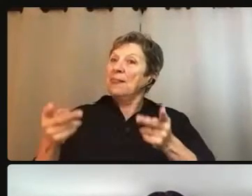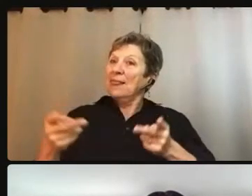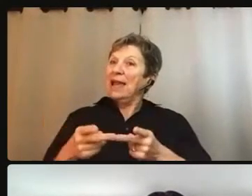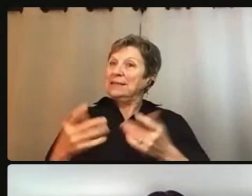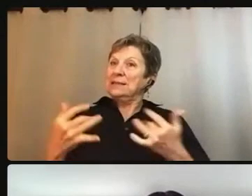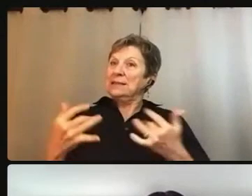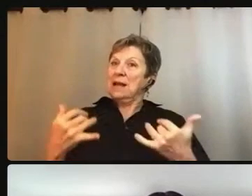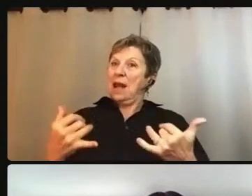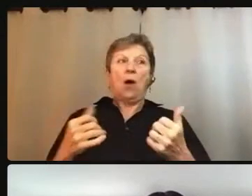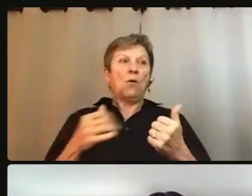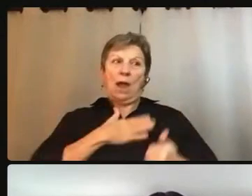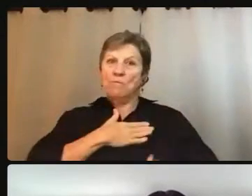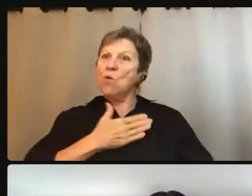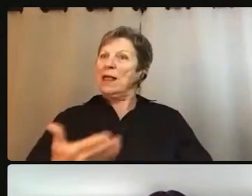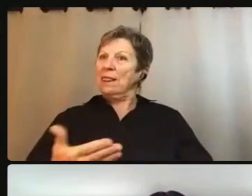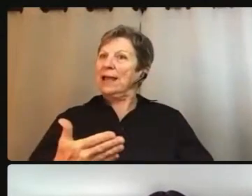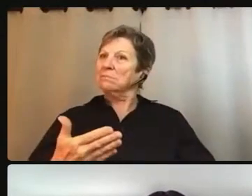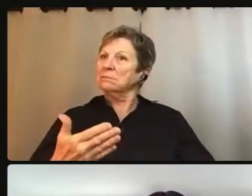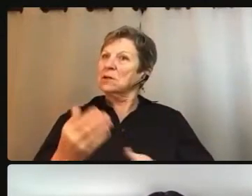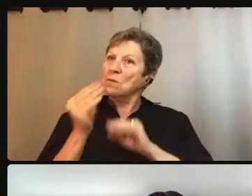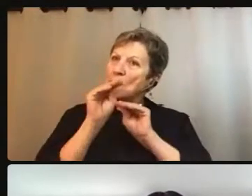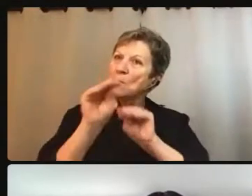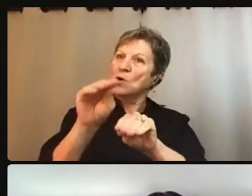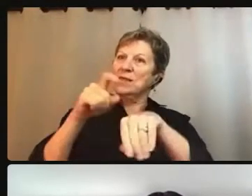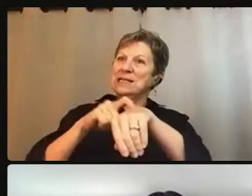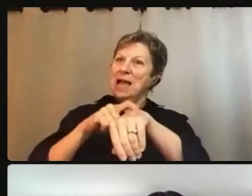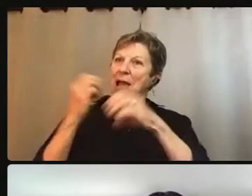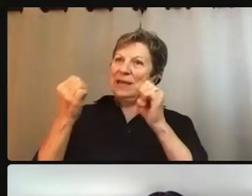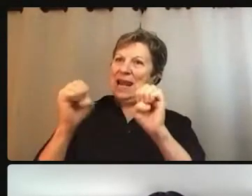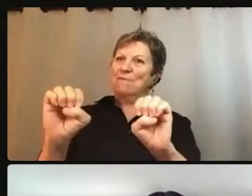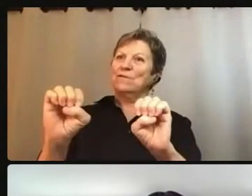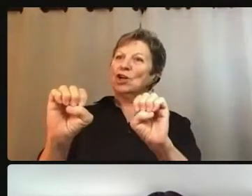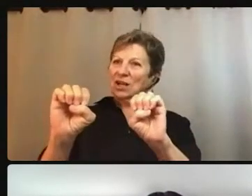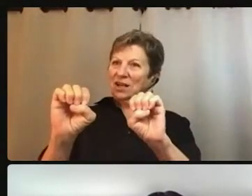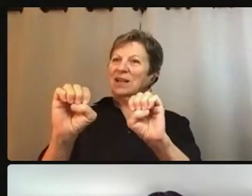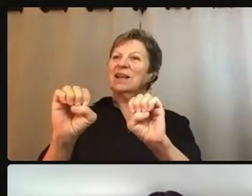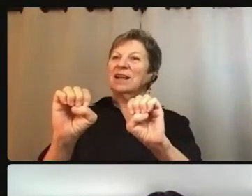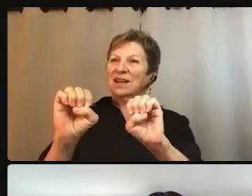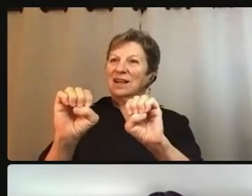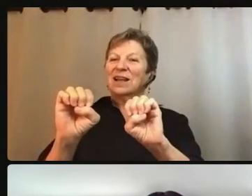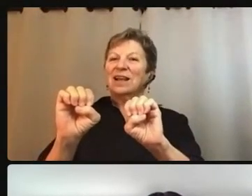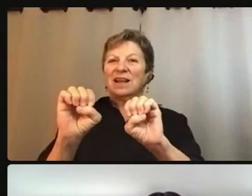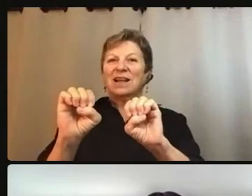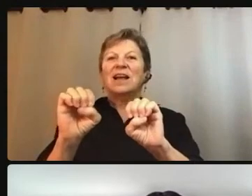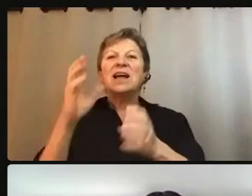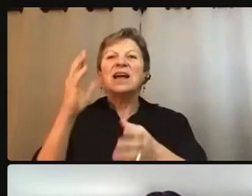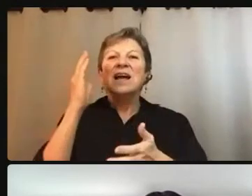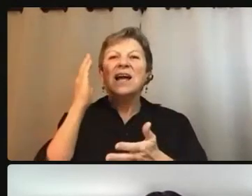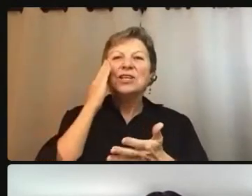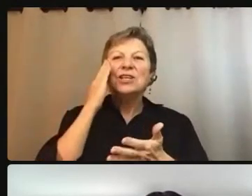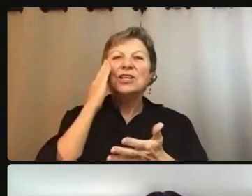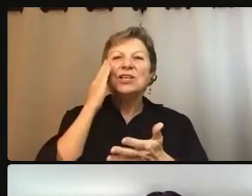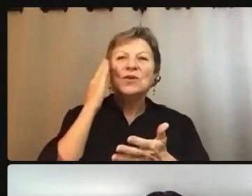TO PROVIDE AND I'M IN A PLACE